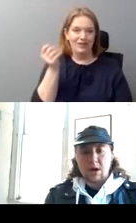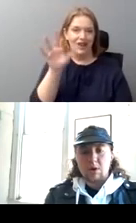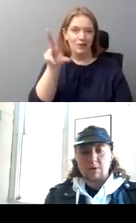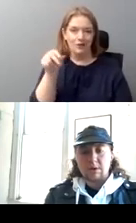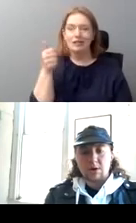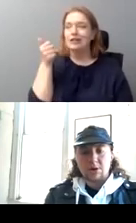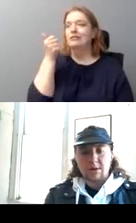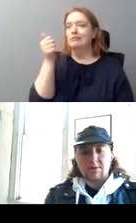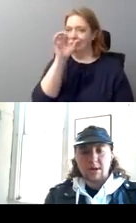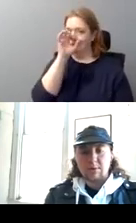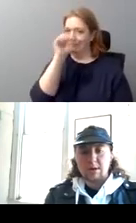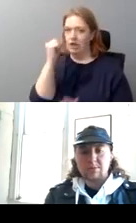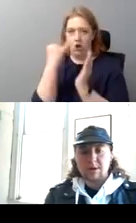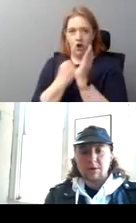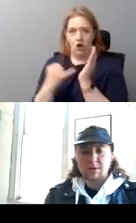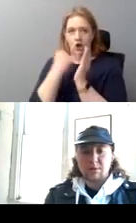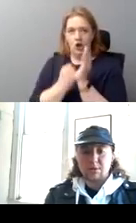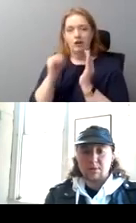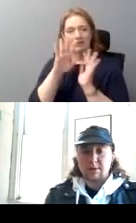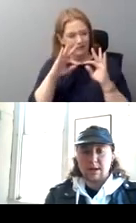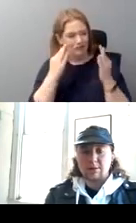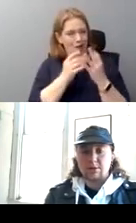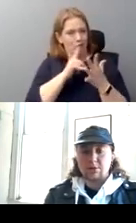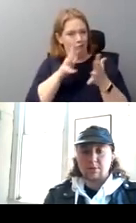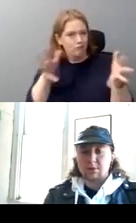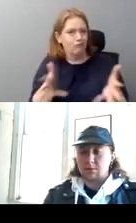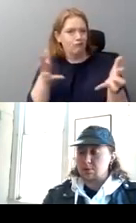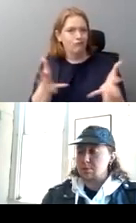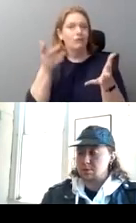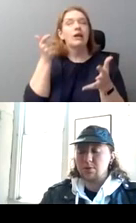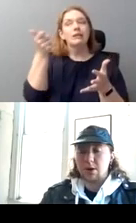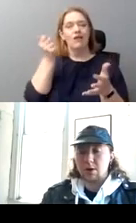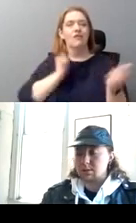and was encouraged by his family, especially his mother, who was an actor, to pursue the arts.